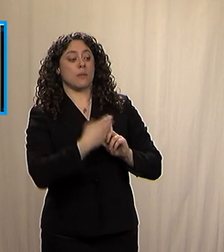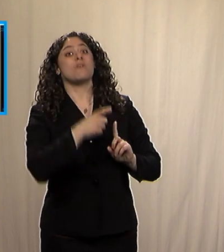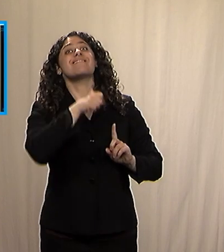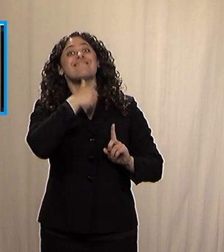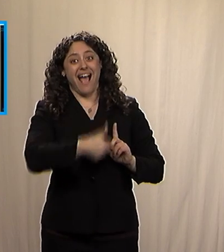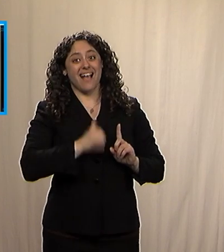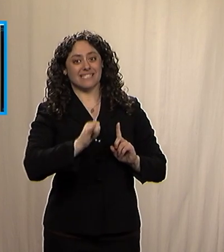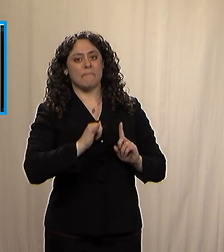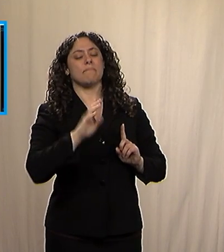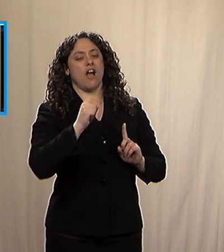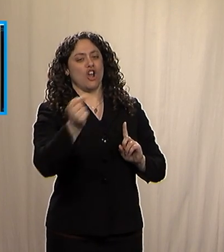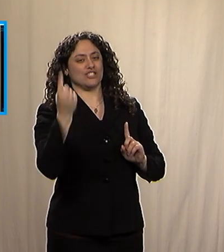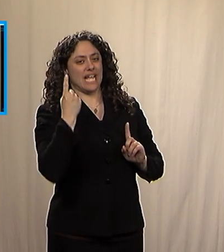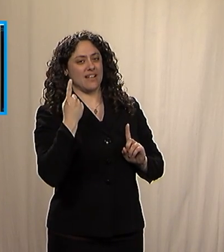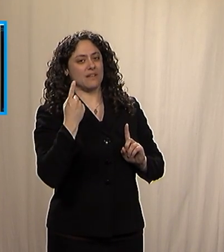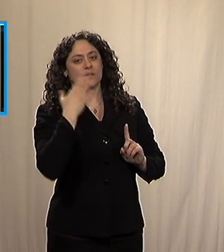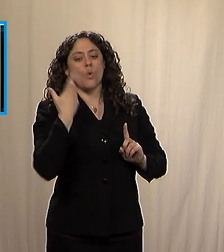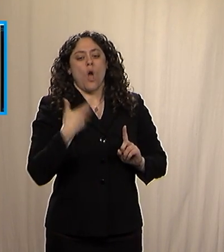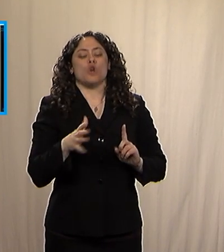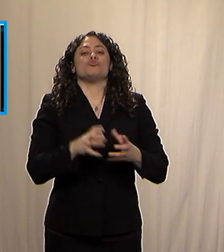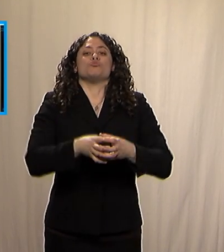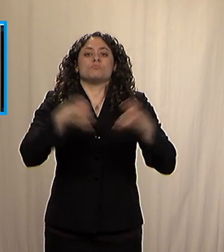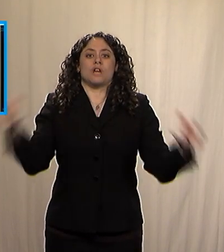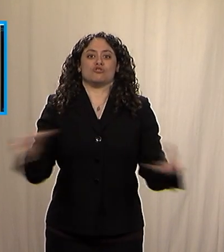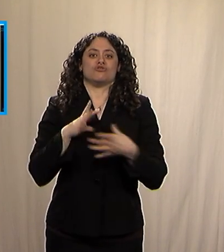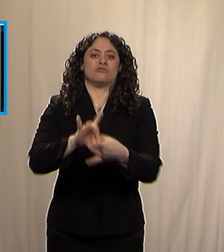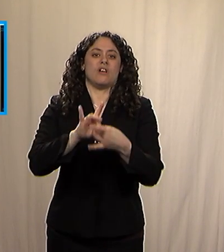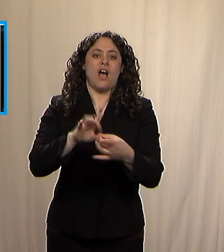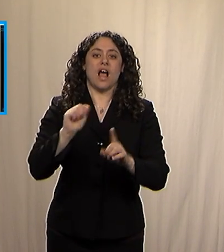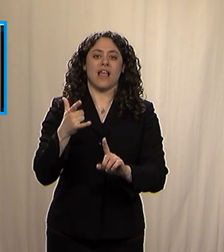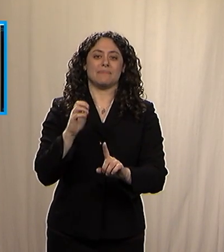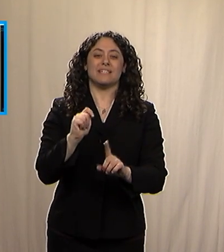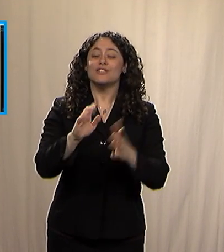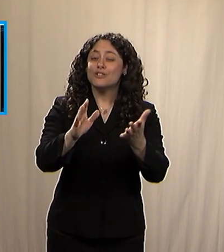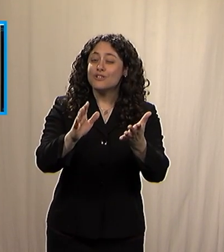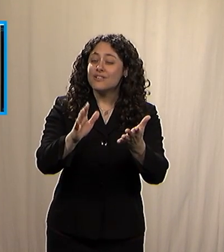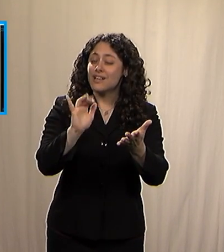And how much alignment do we want our interpreter to have?